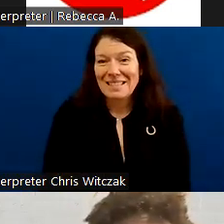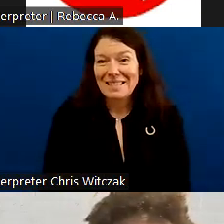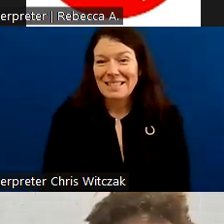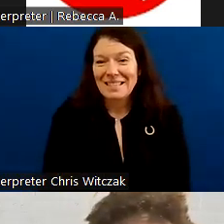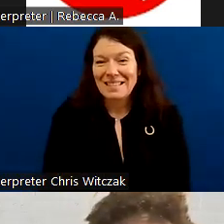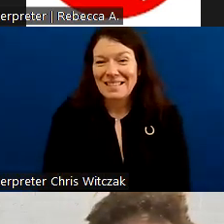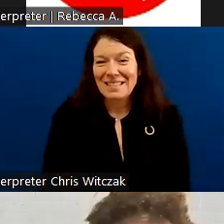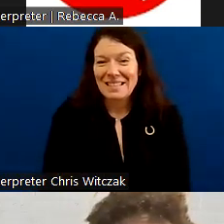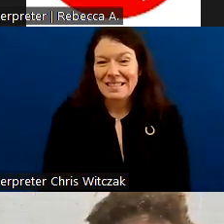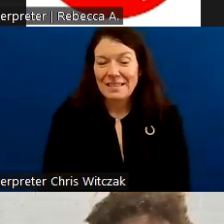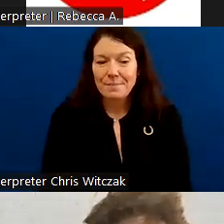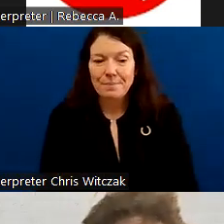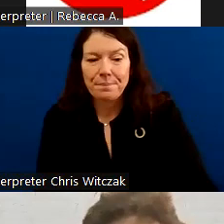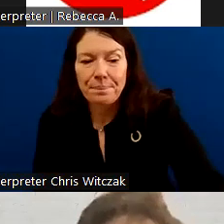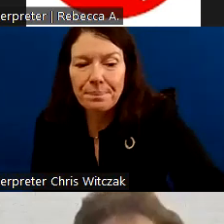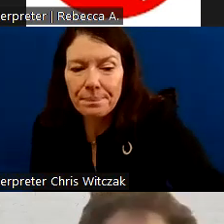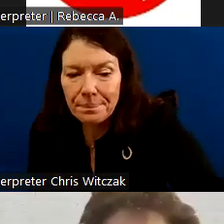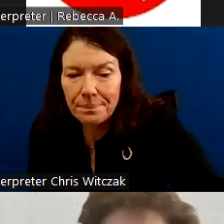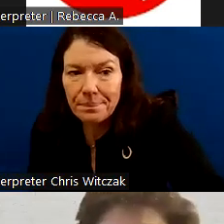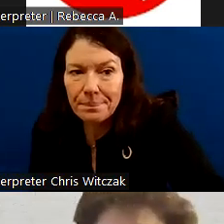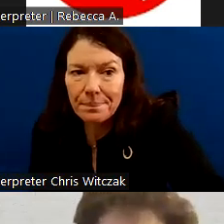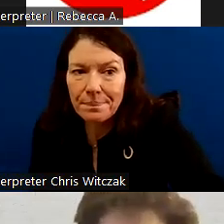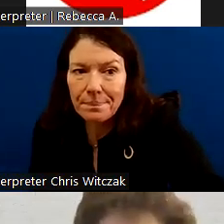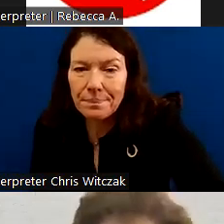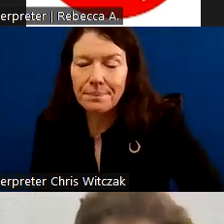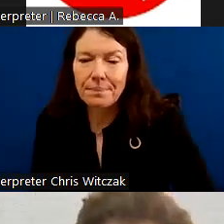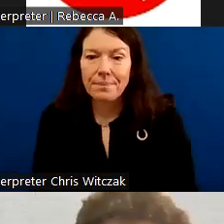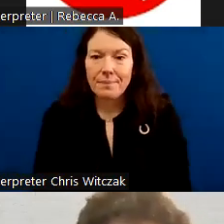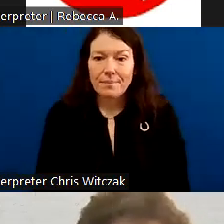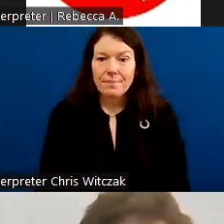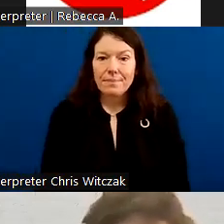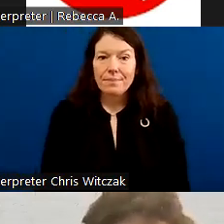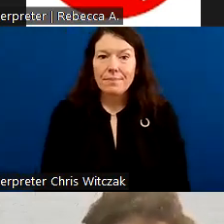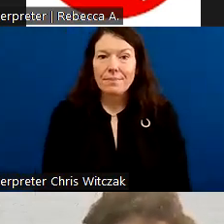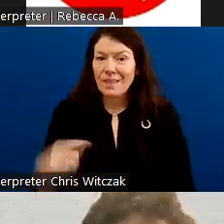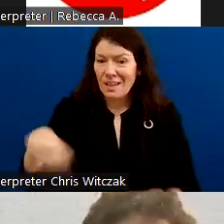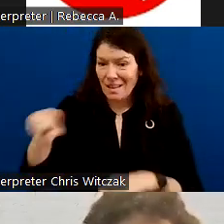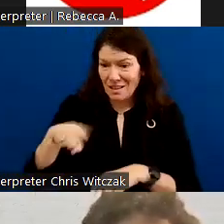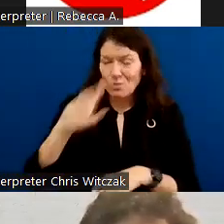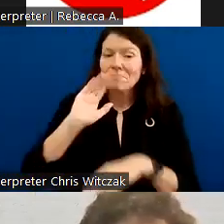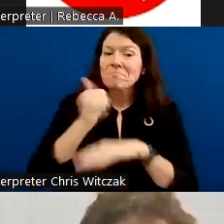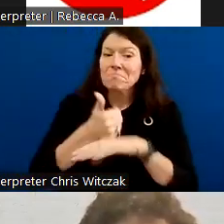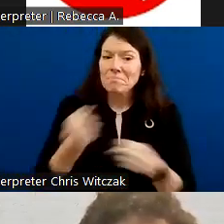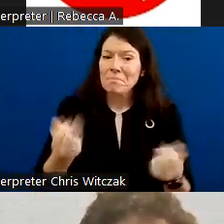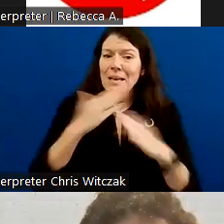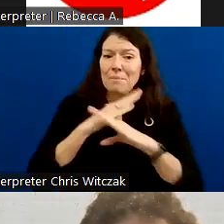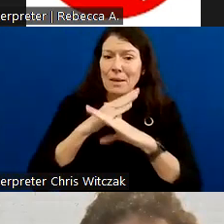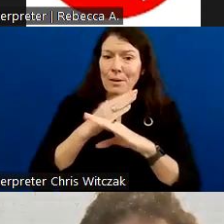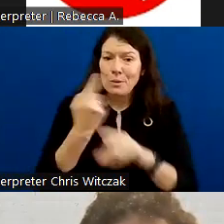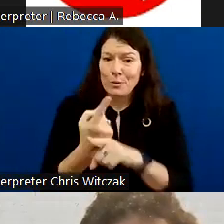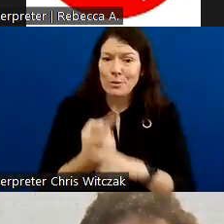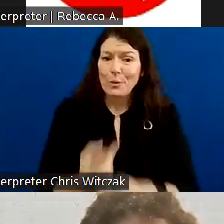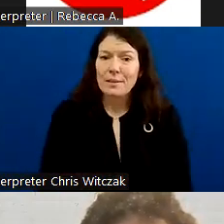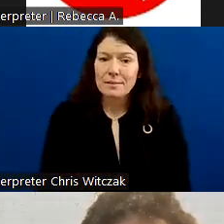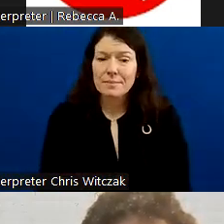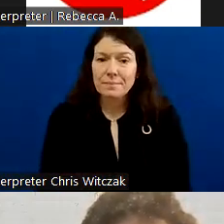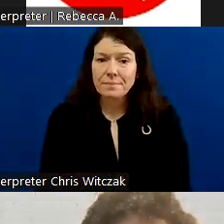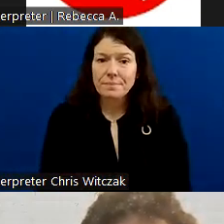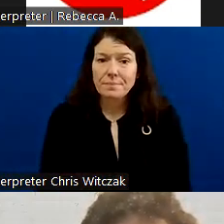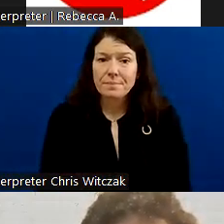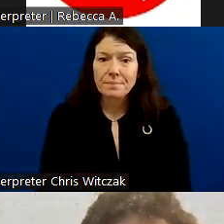and so this would set up all kinds of barriers for folks